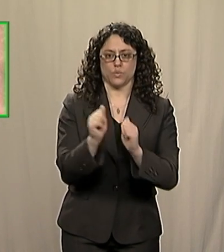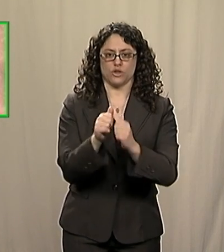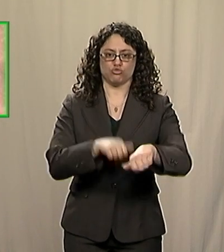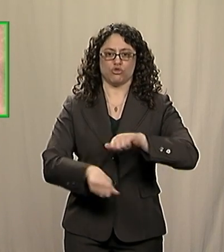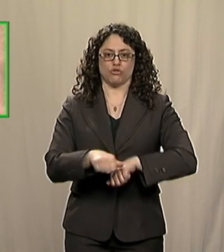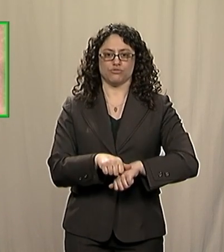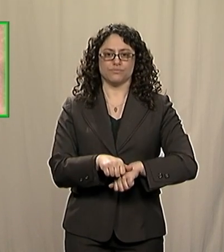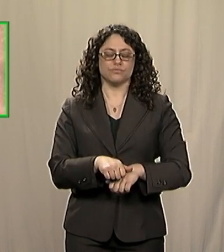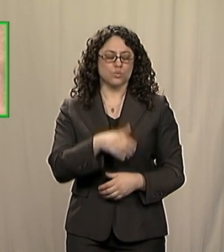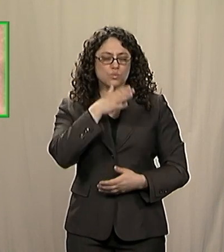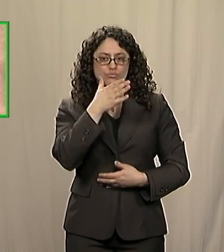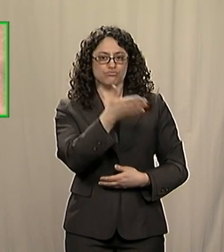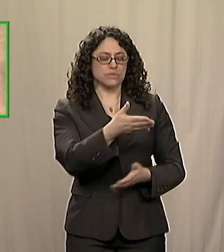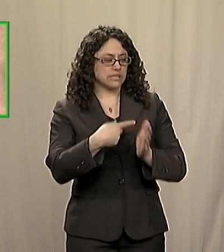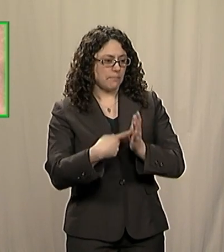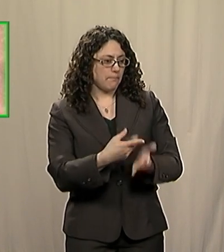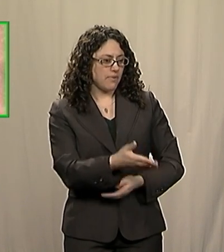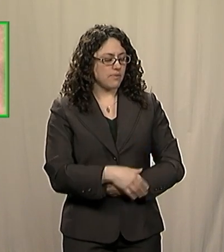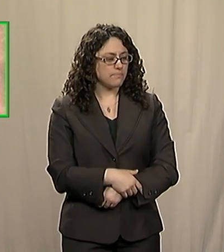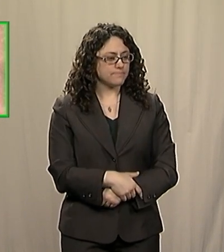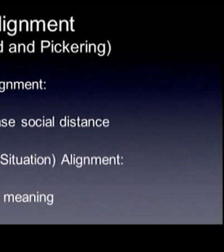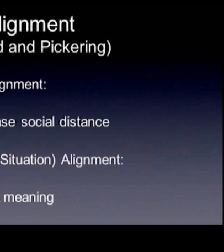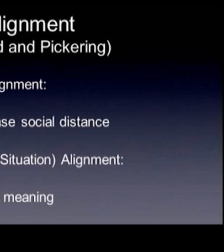Let's see some examples.